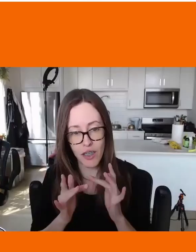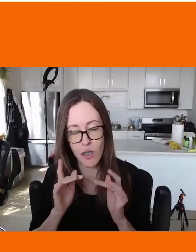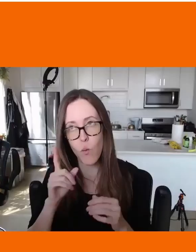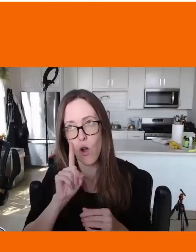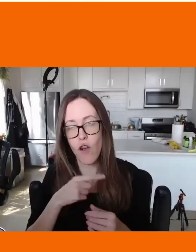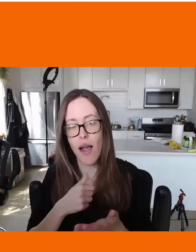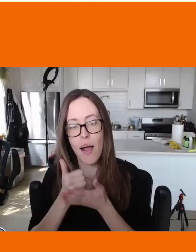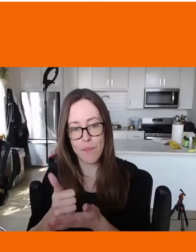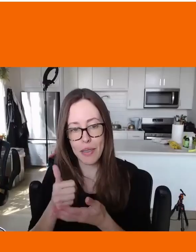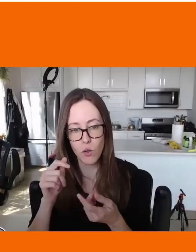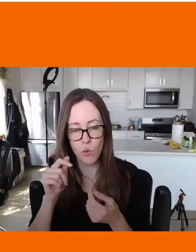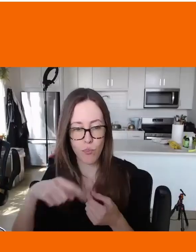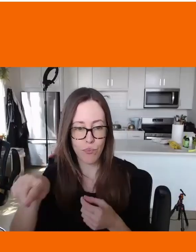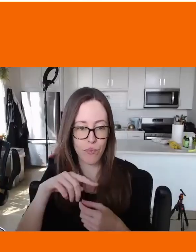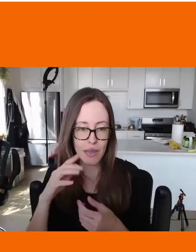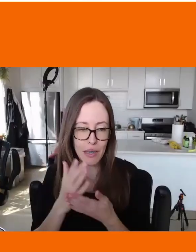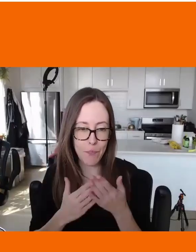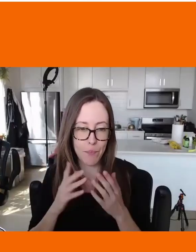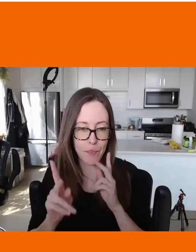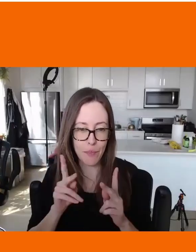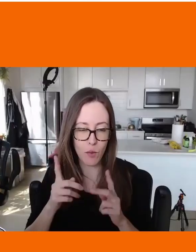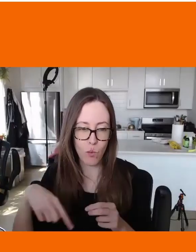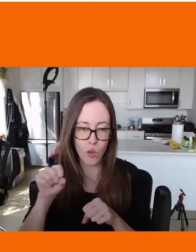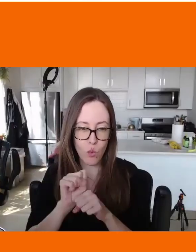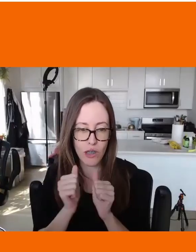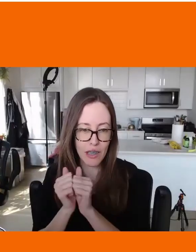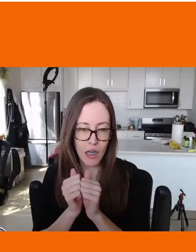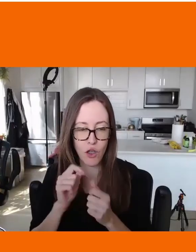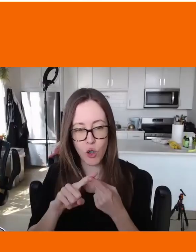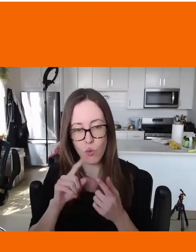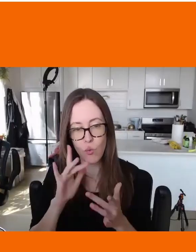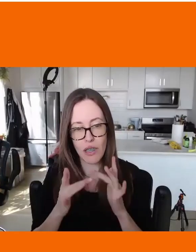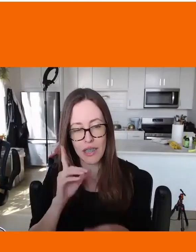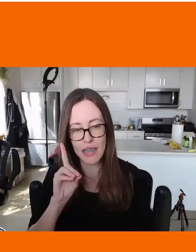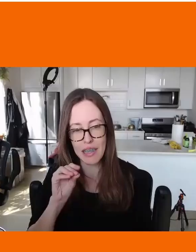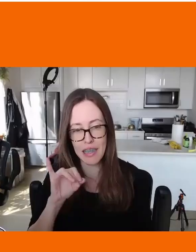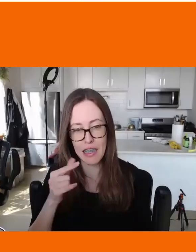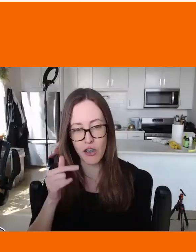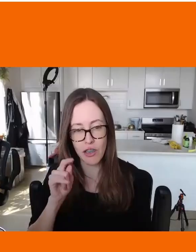So I helped with some other people working together